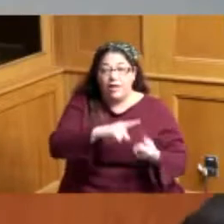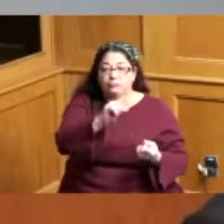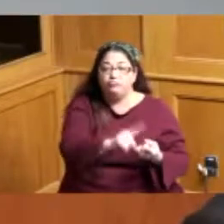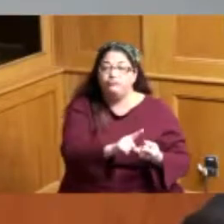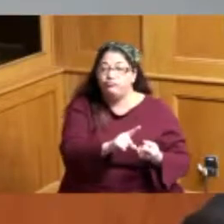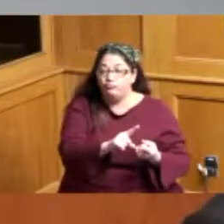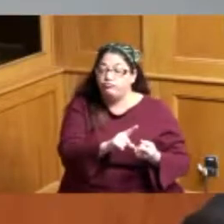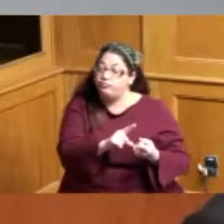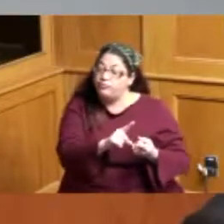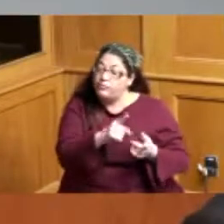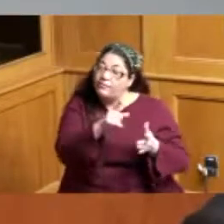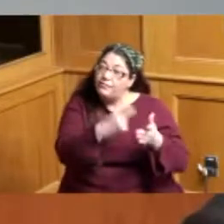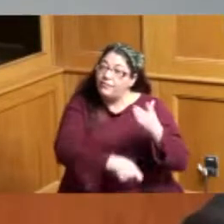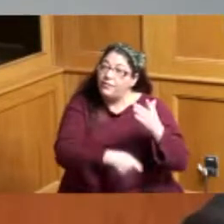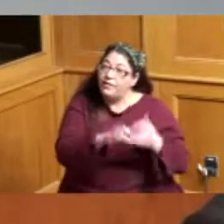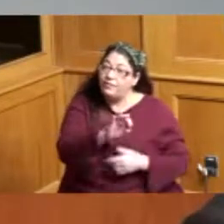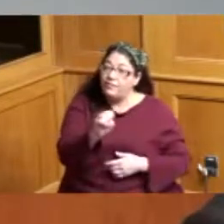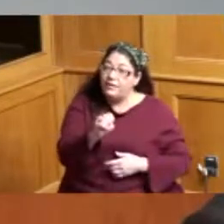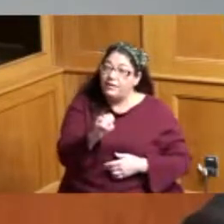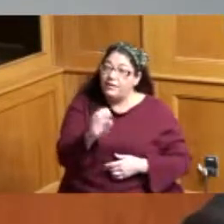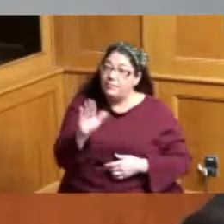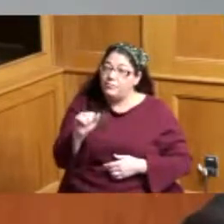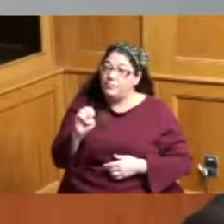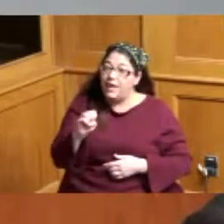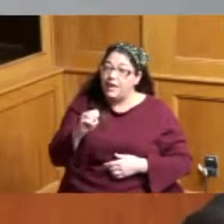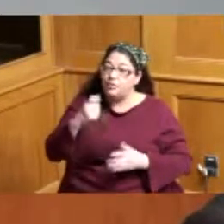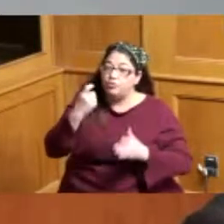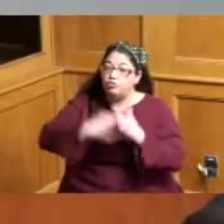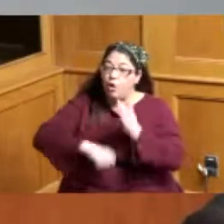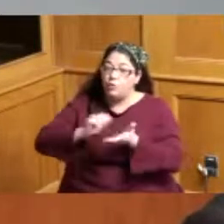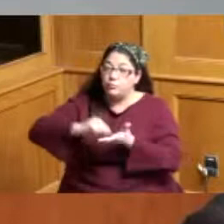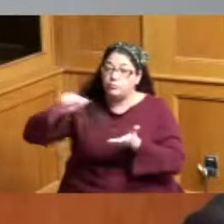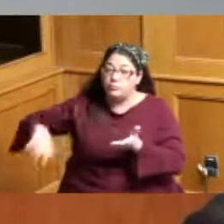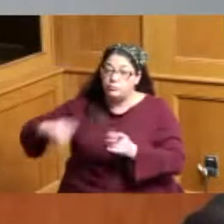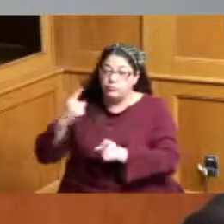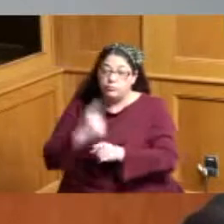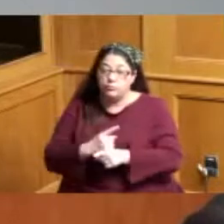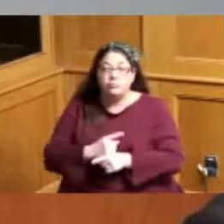right because the it does the base charge go away under this no the base start right now